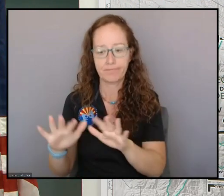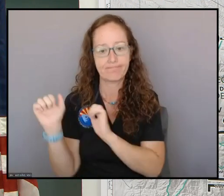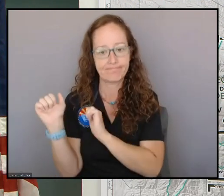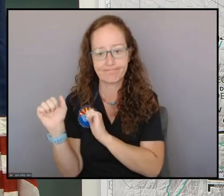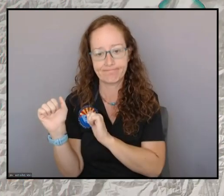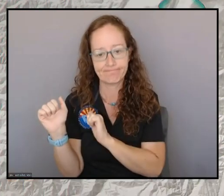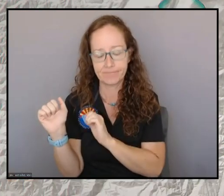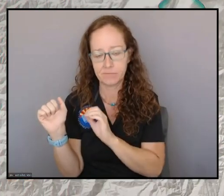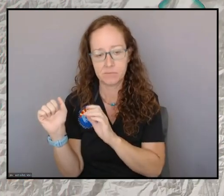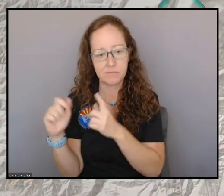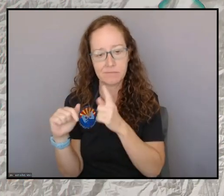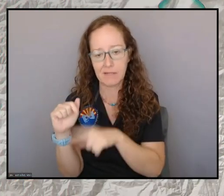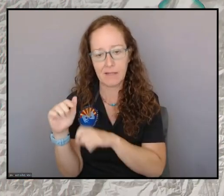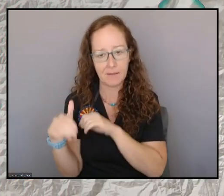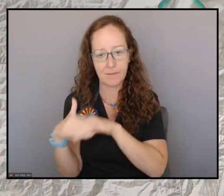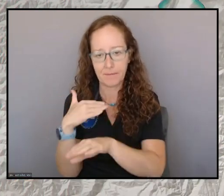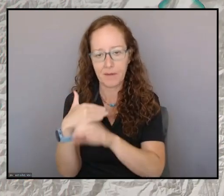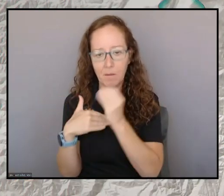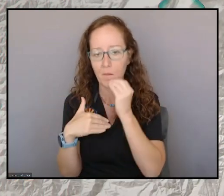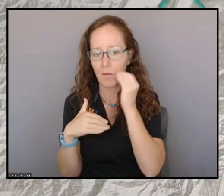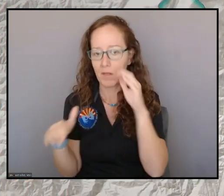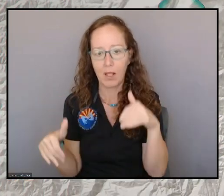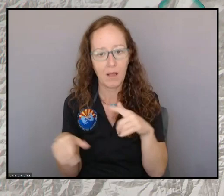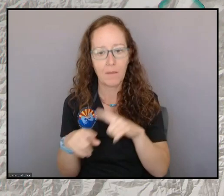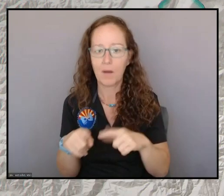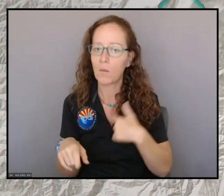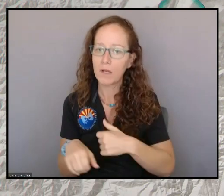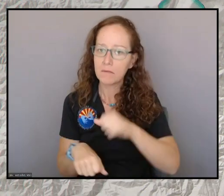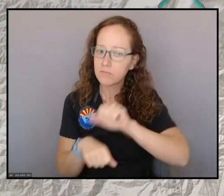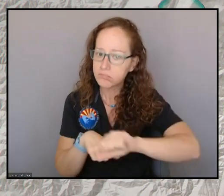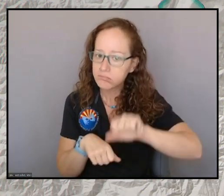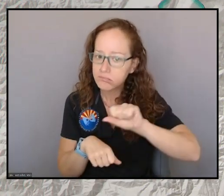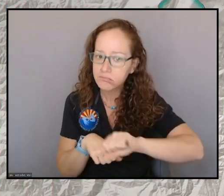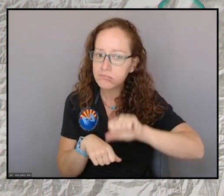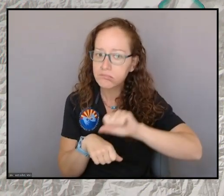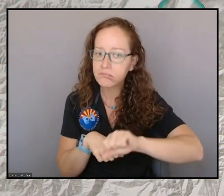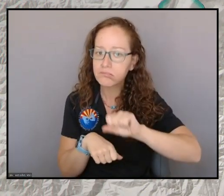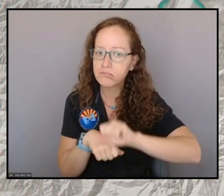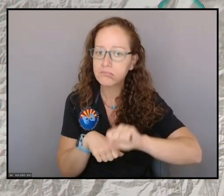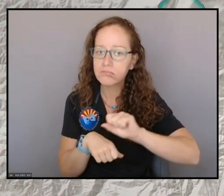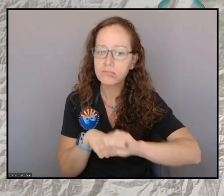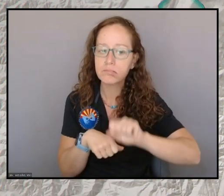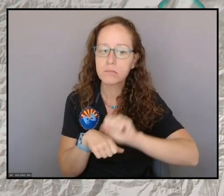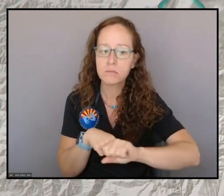diligently and in pretty consistent communications daily